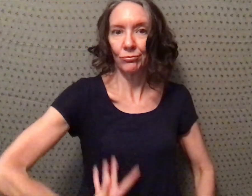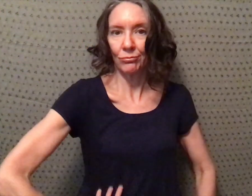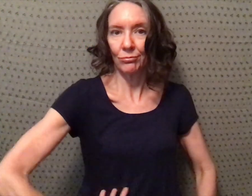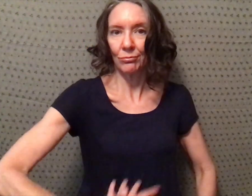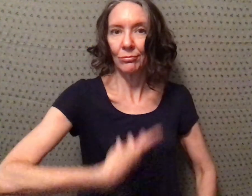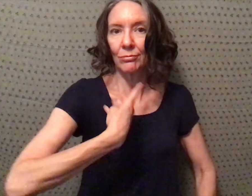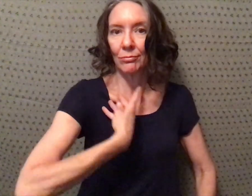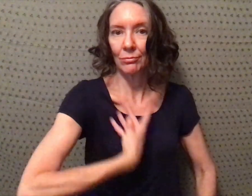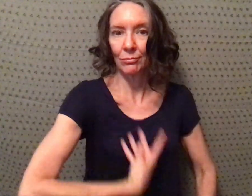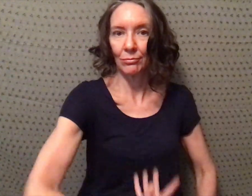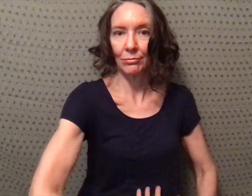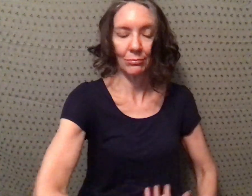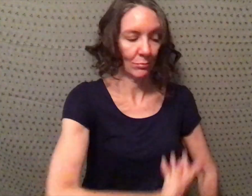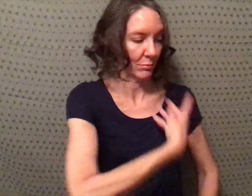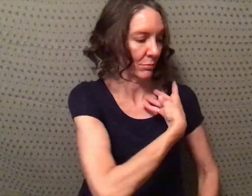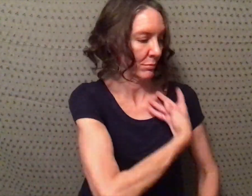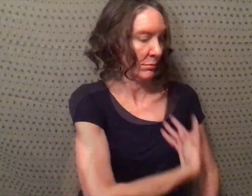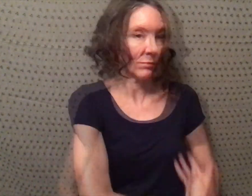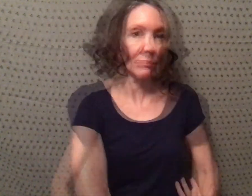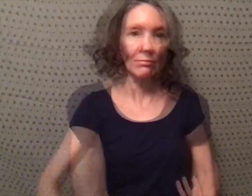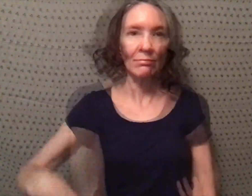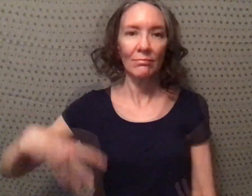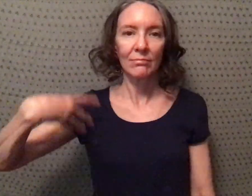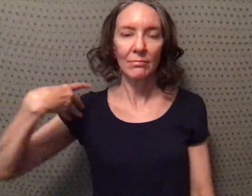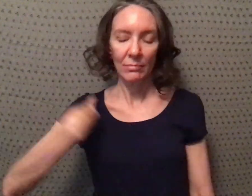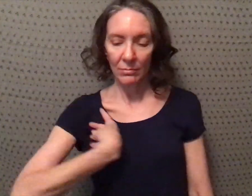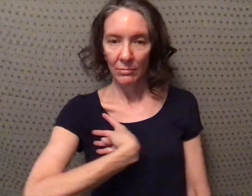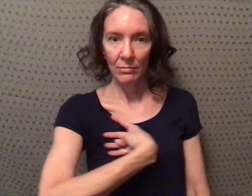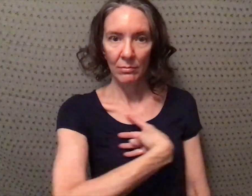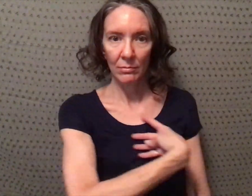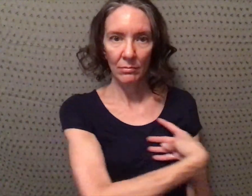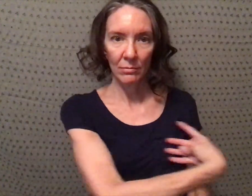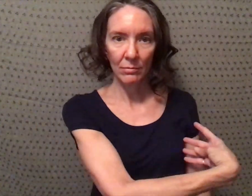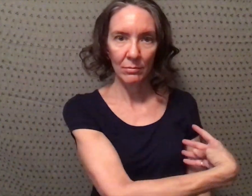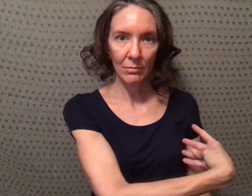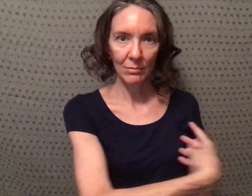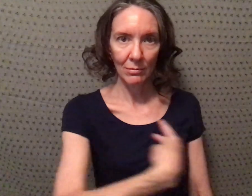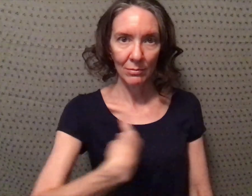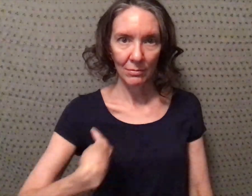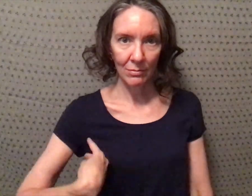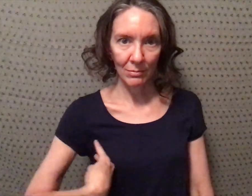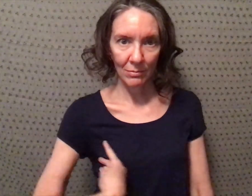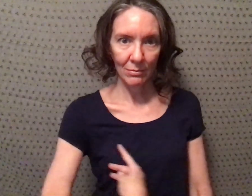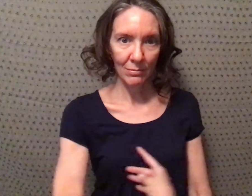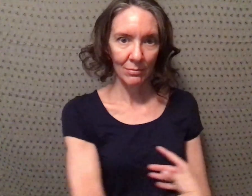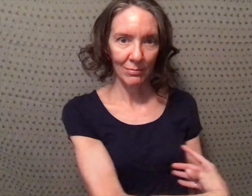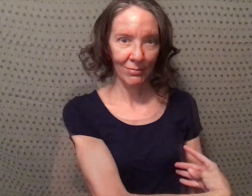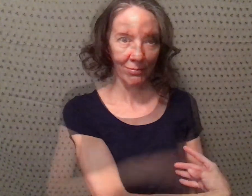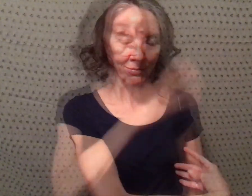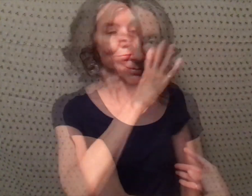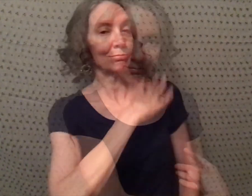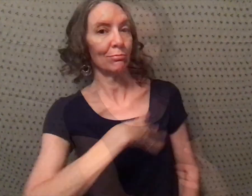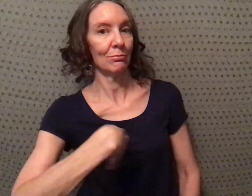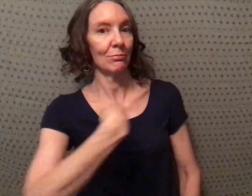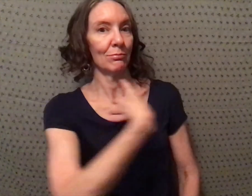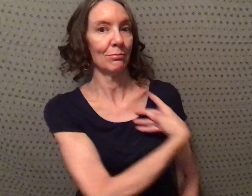vertical stripes, horizontal stripes,